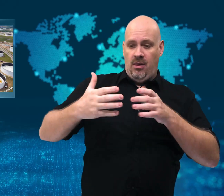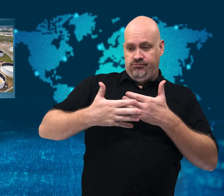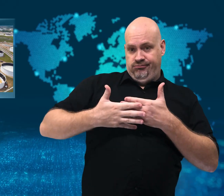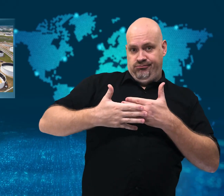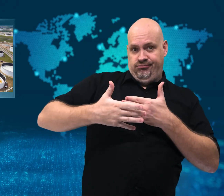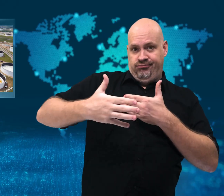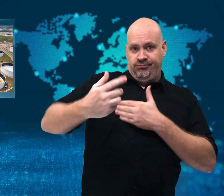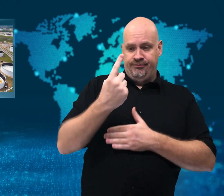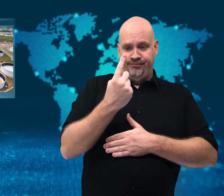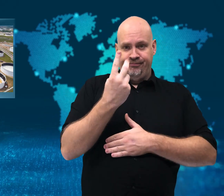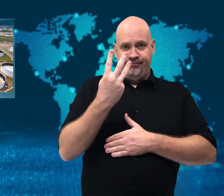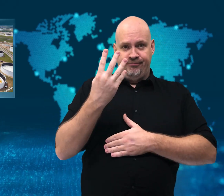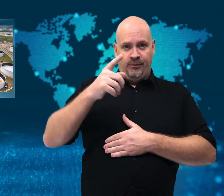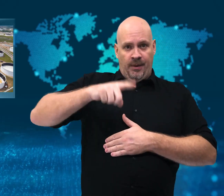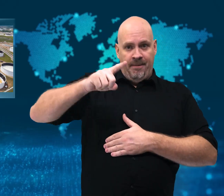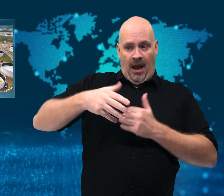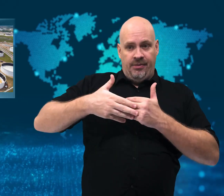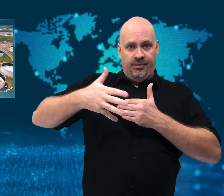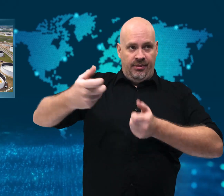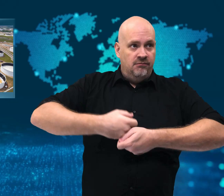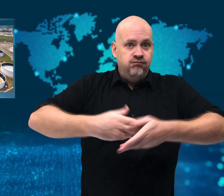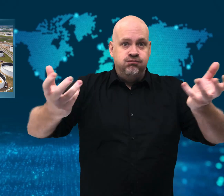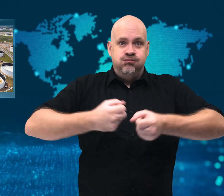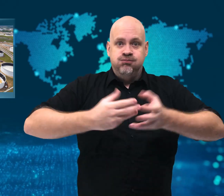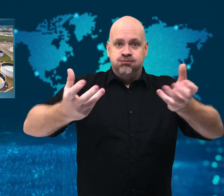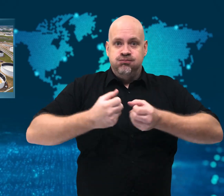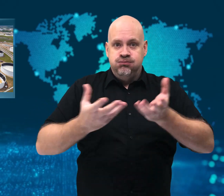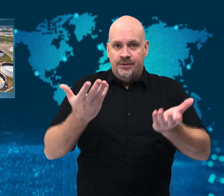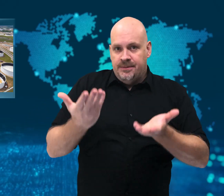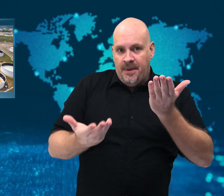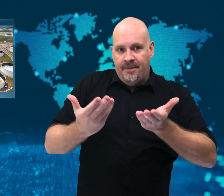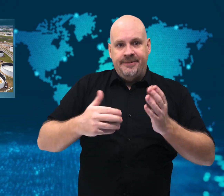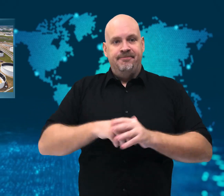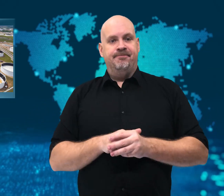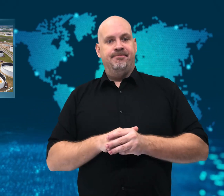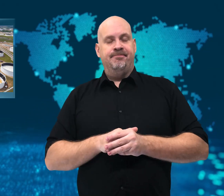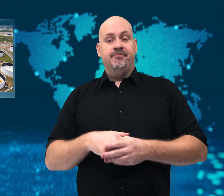If the countries do use stockpiled fuel,